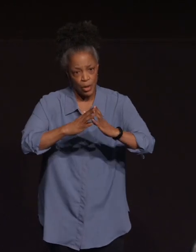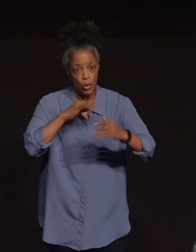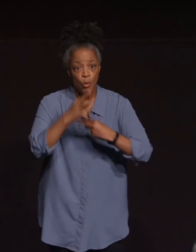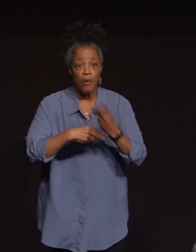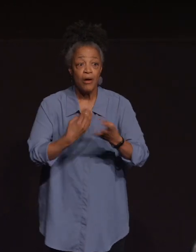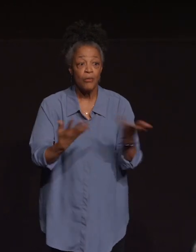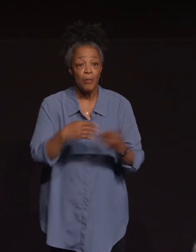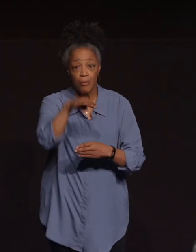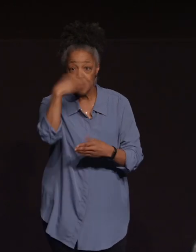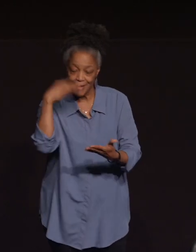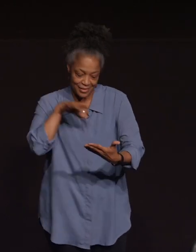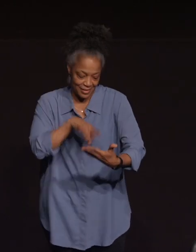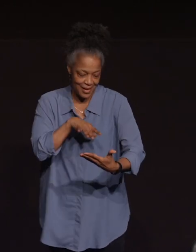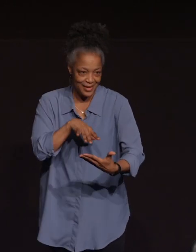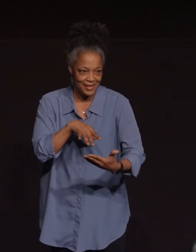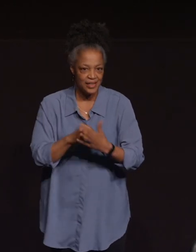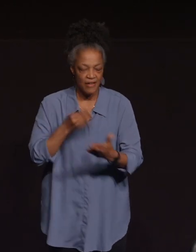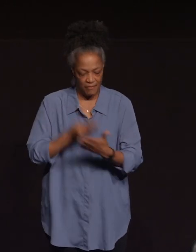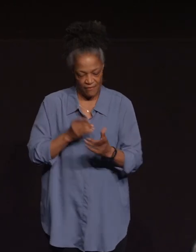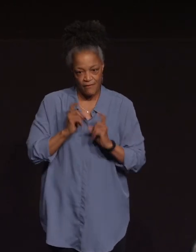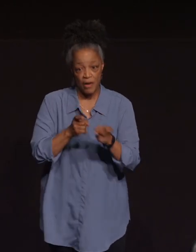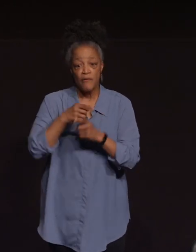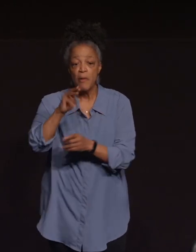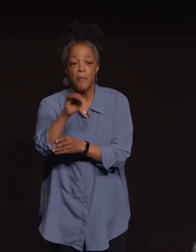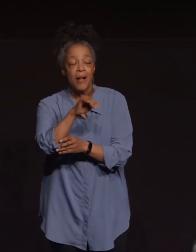With generous funding from the Mellon Foundation's Just Futures